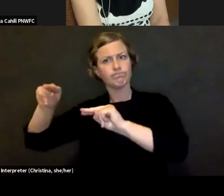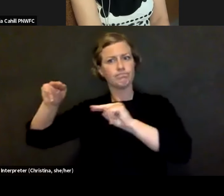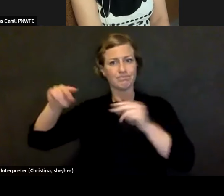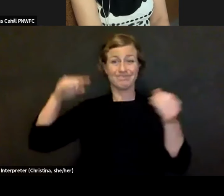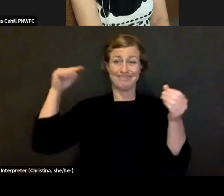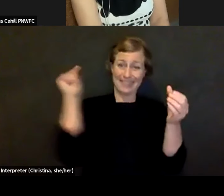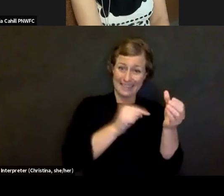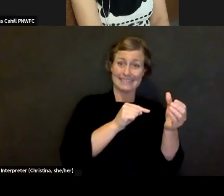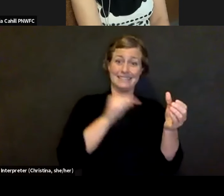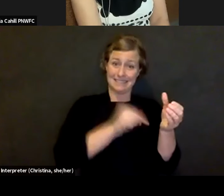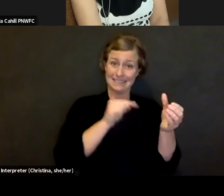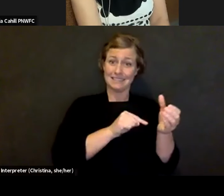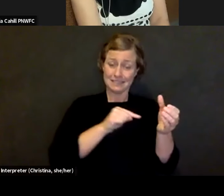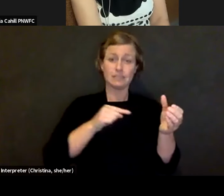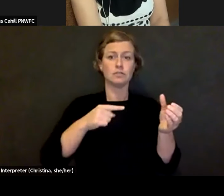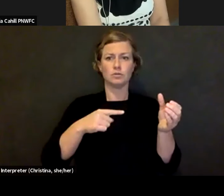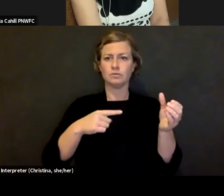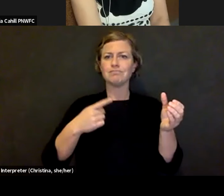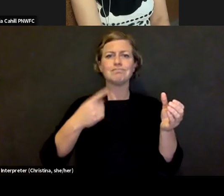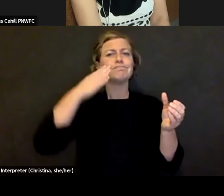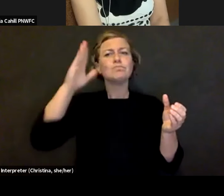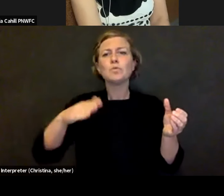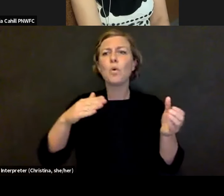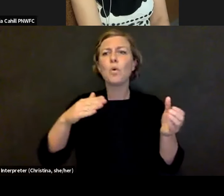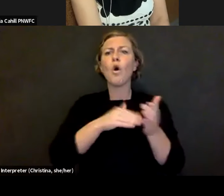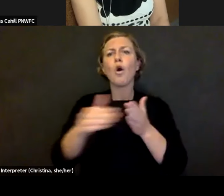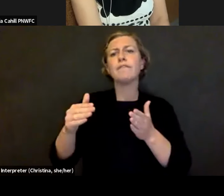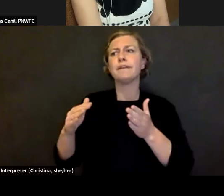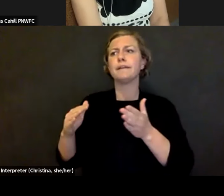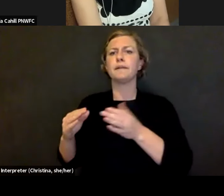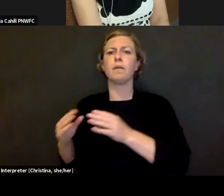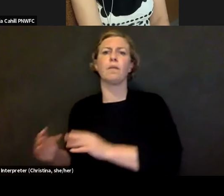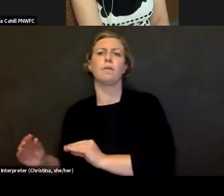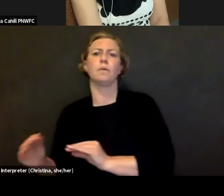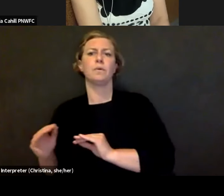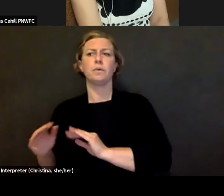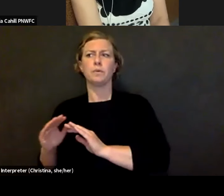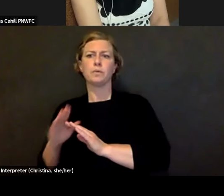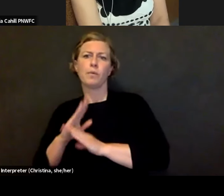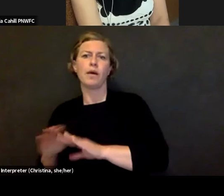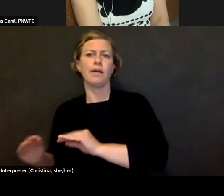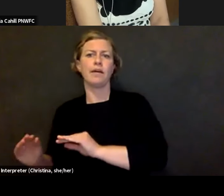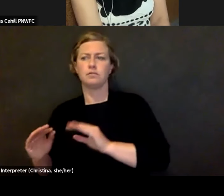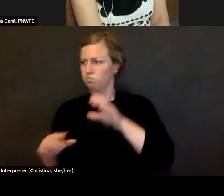your future. This is what keeps you protected. This is what holds them accountable. This